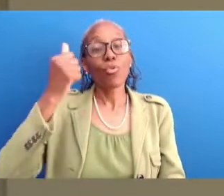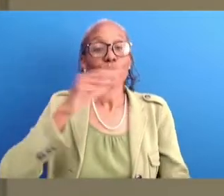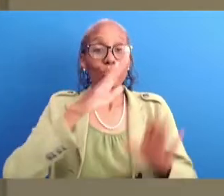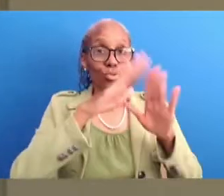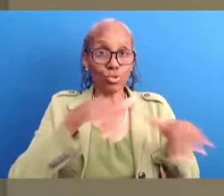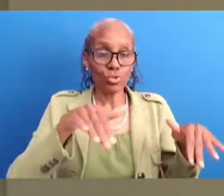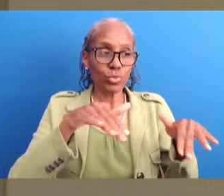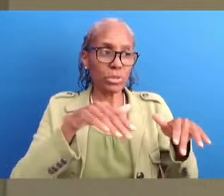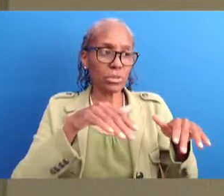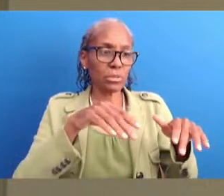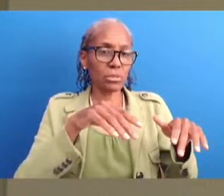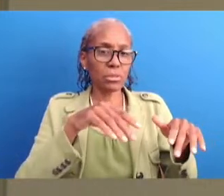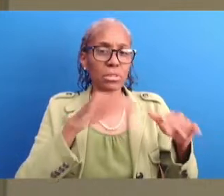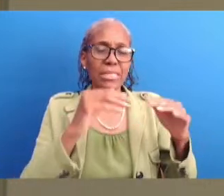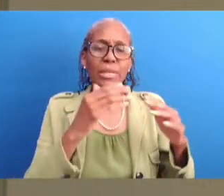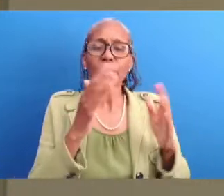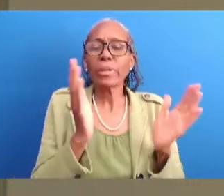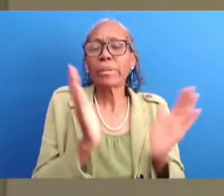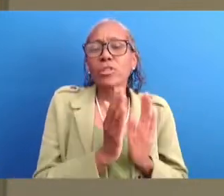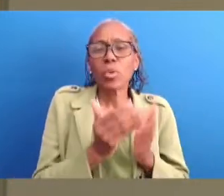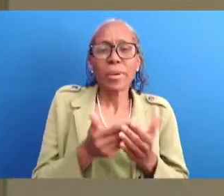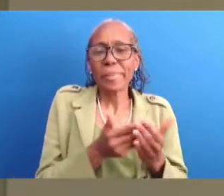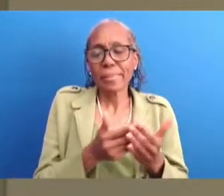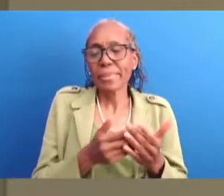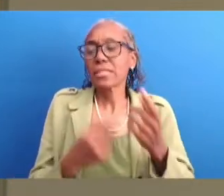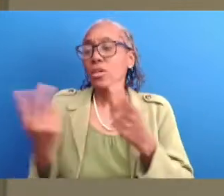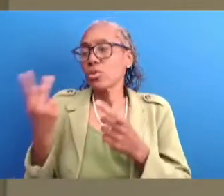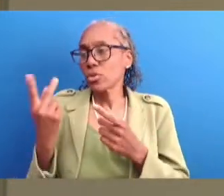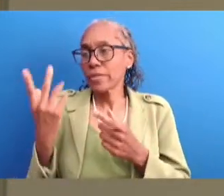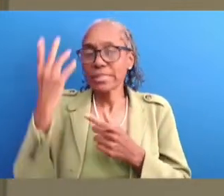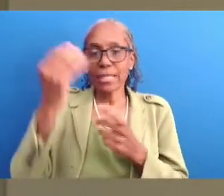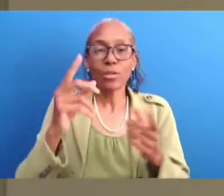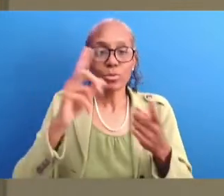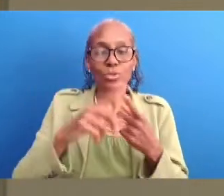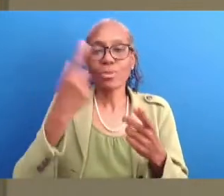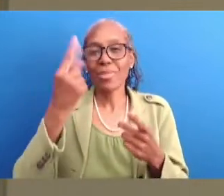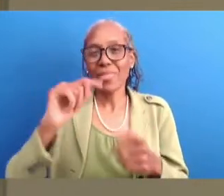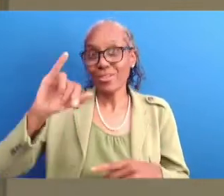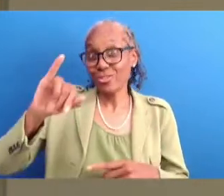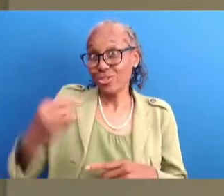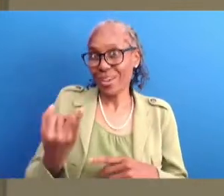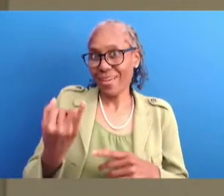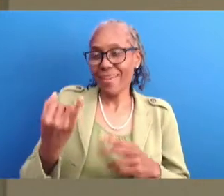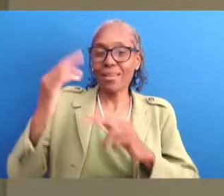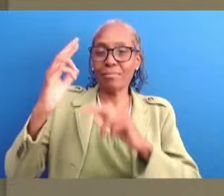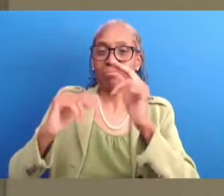MANY YEARS AGO.